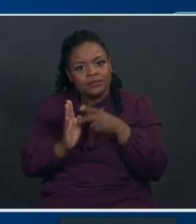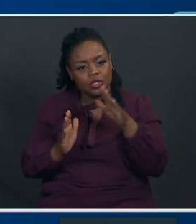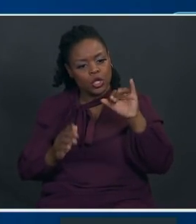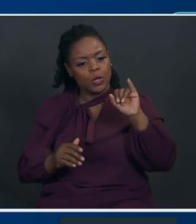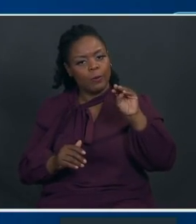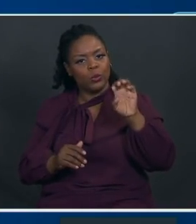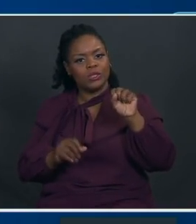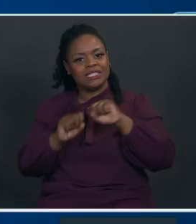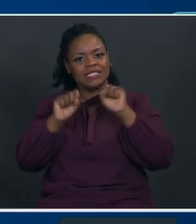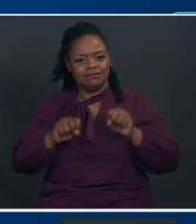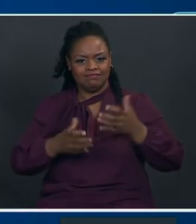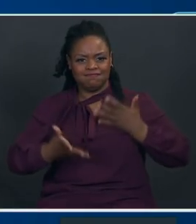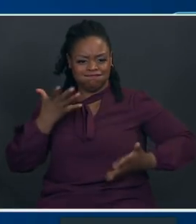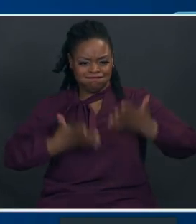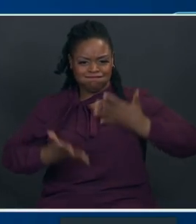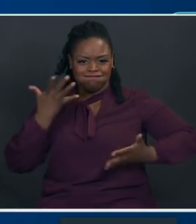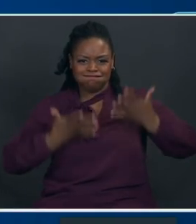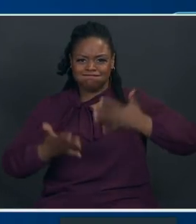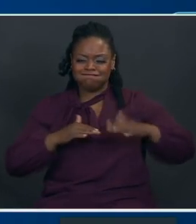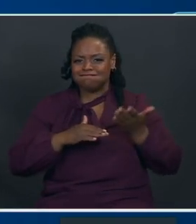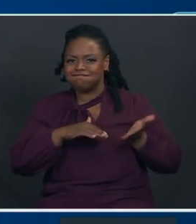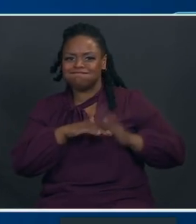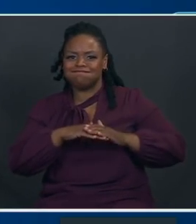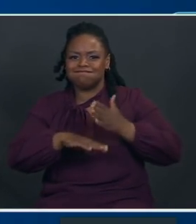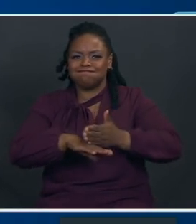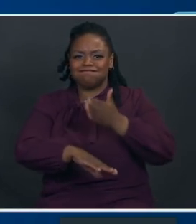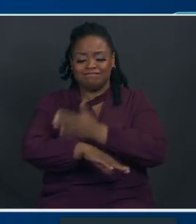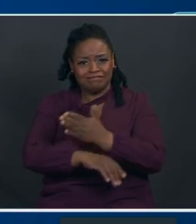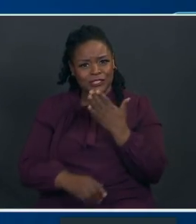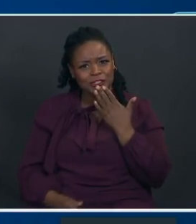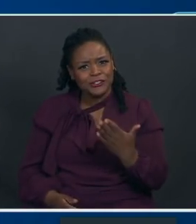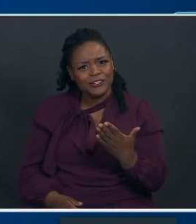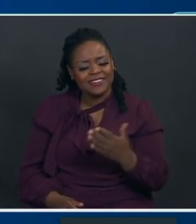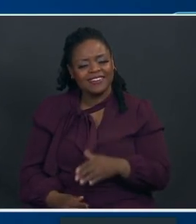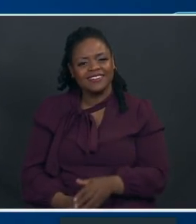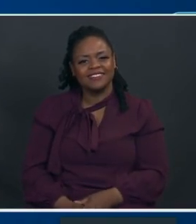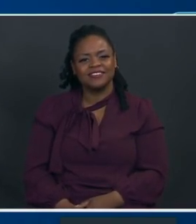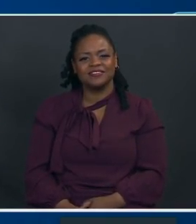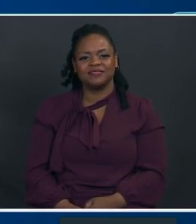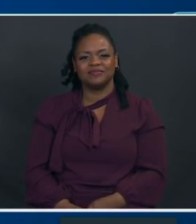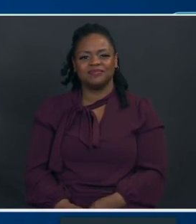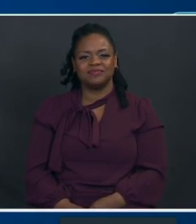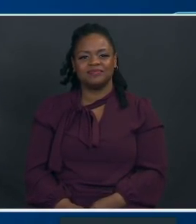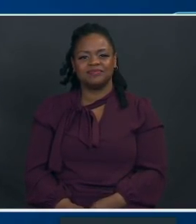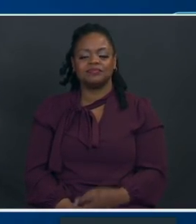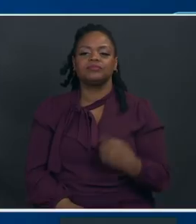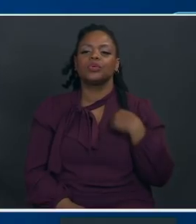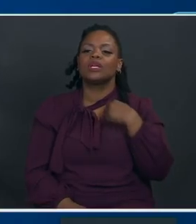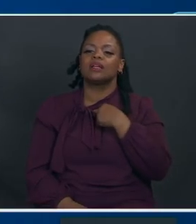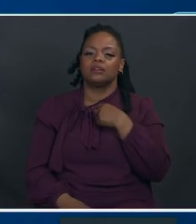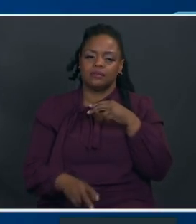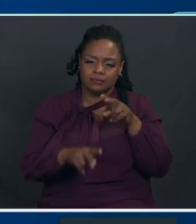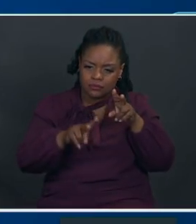CDC is actively monitoring for safety signals associated with these vaccines, and we are committed to sharing those safety data